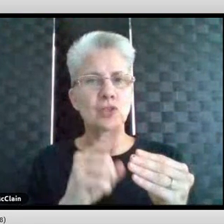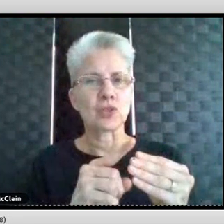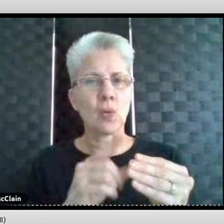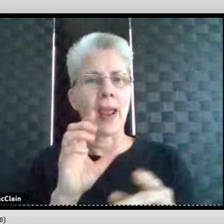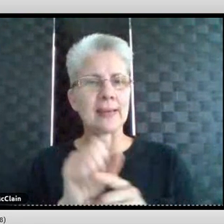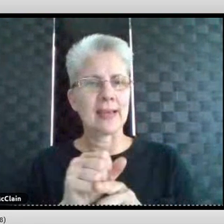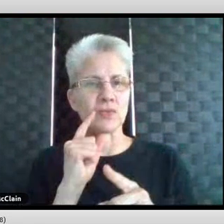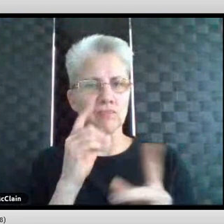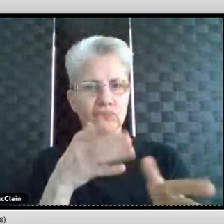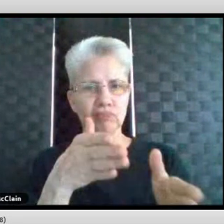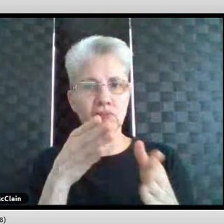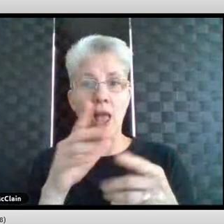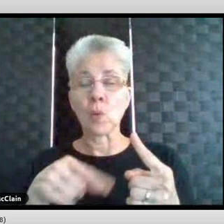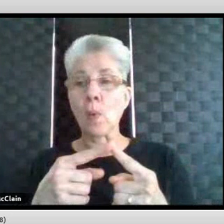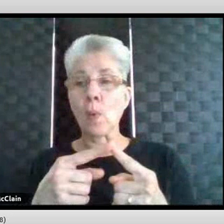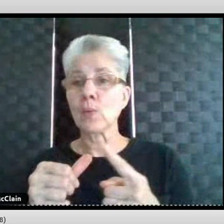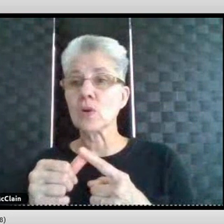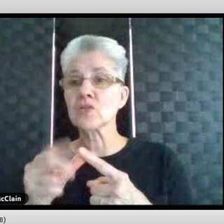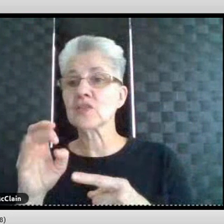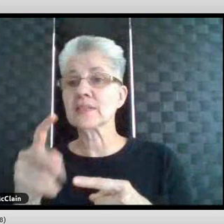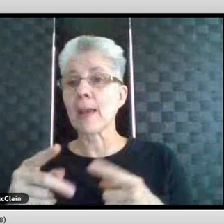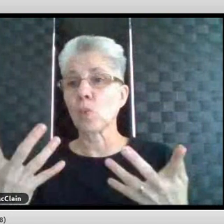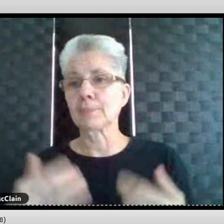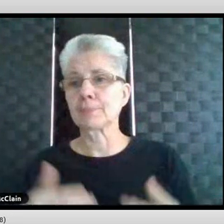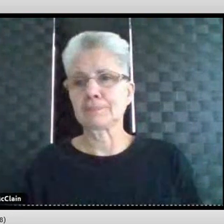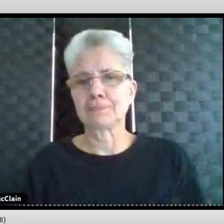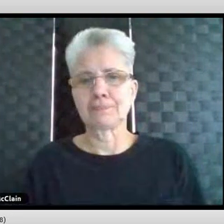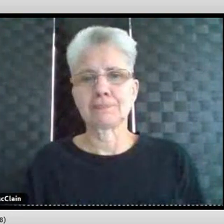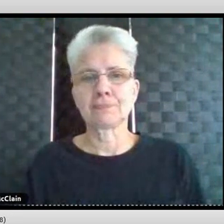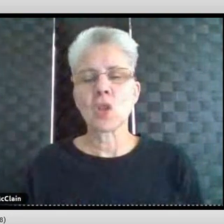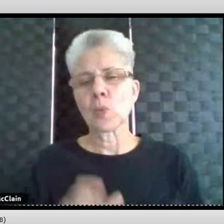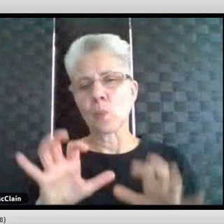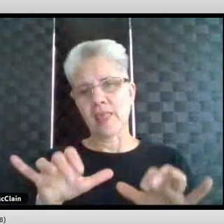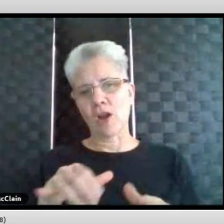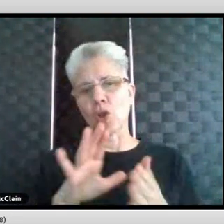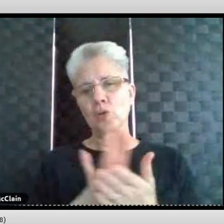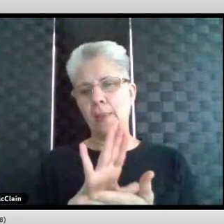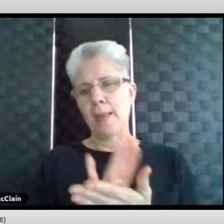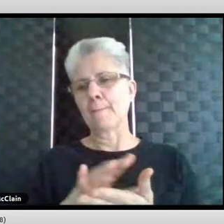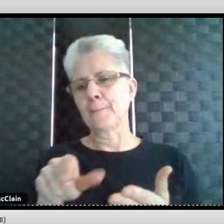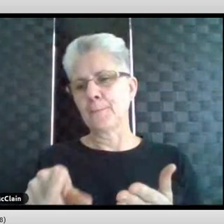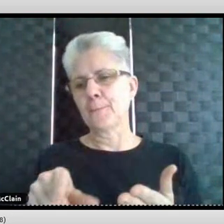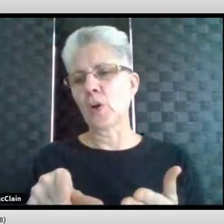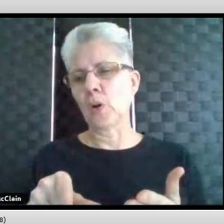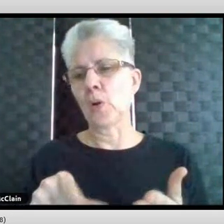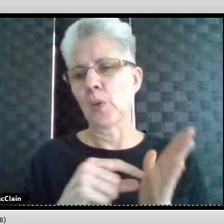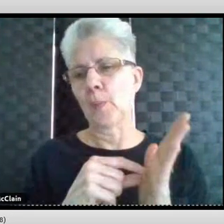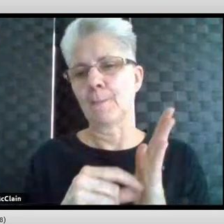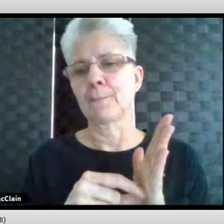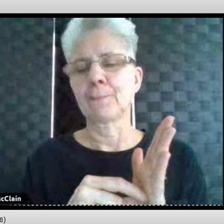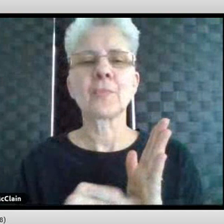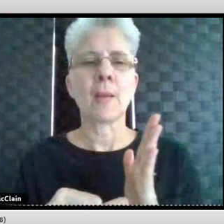By when? And what's your first step? You can put that down on your -- bottom of your page on page 2.